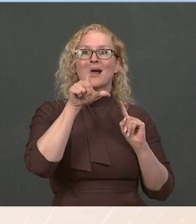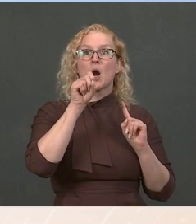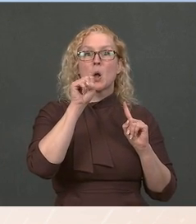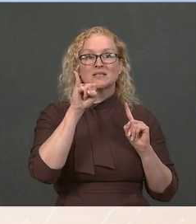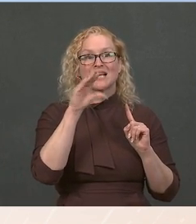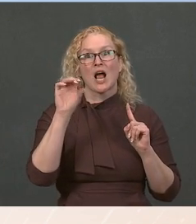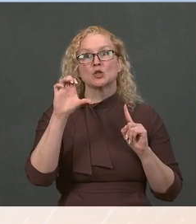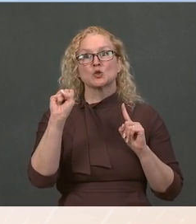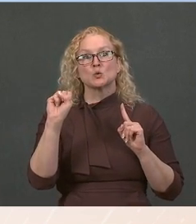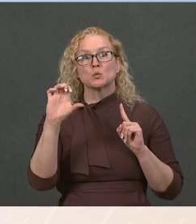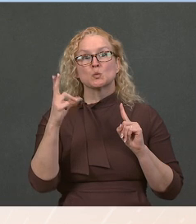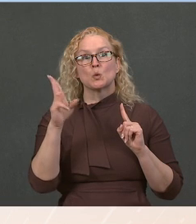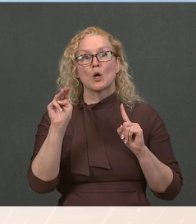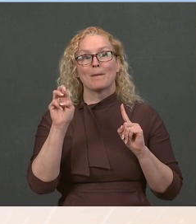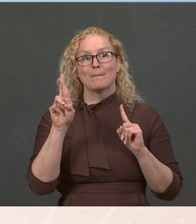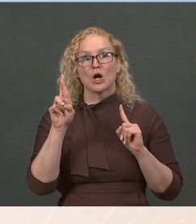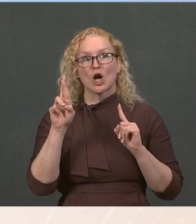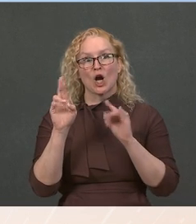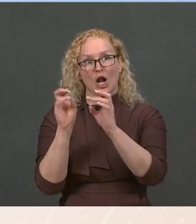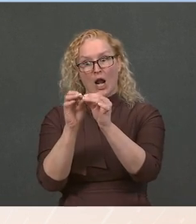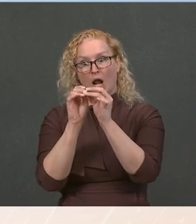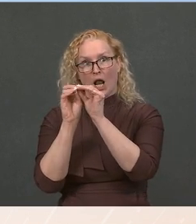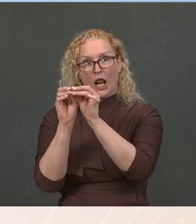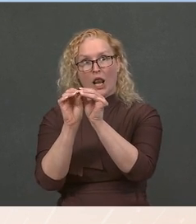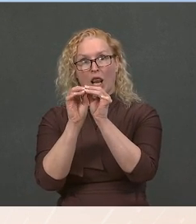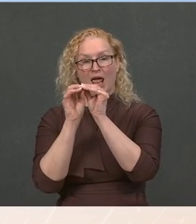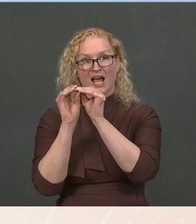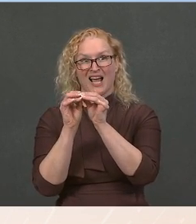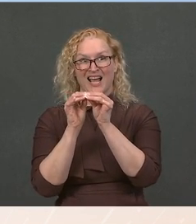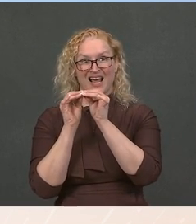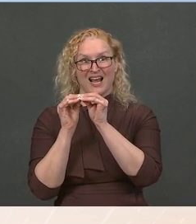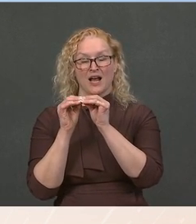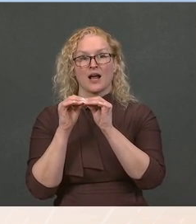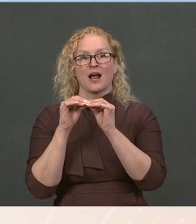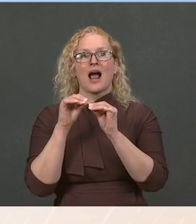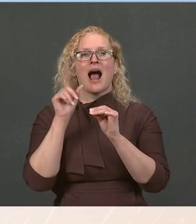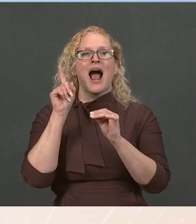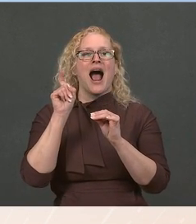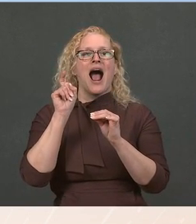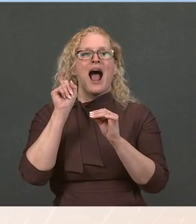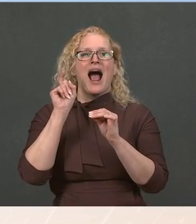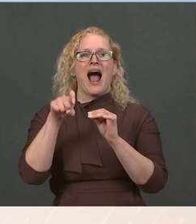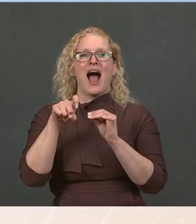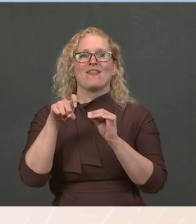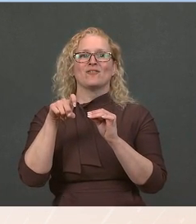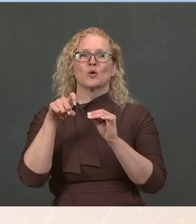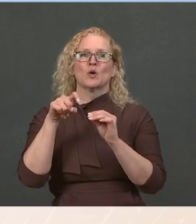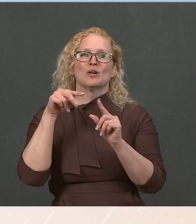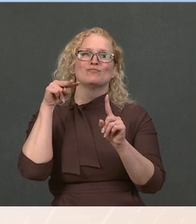it needs to address the SALT issue. And because many members of Congress believe the 2017 tax